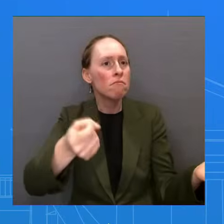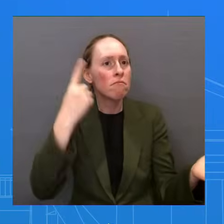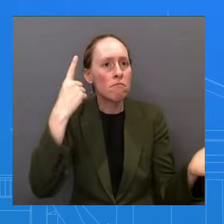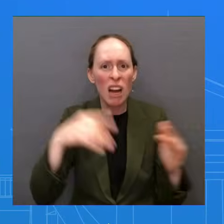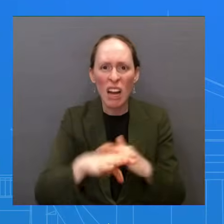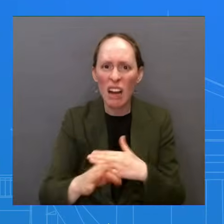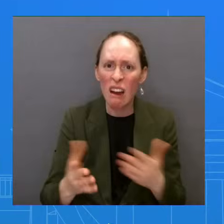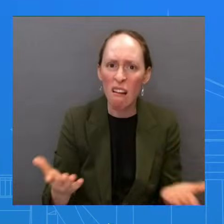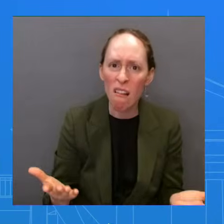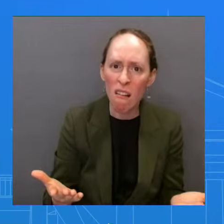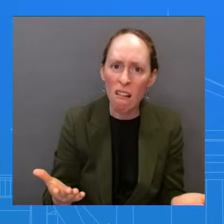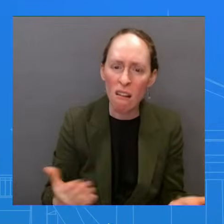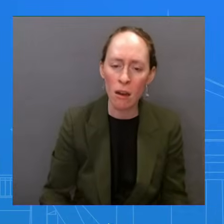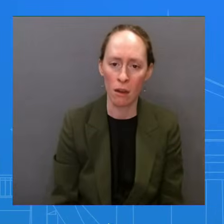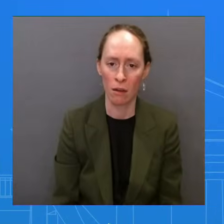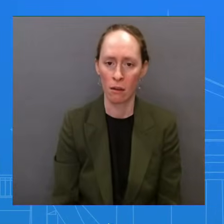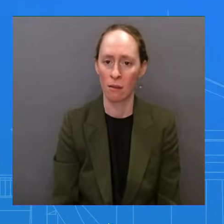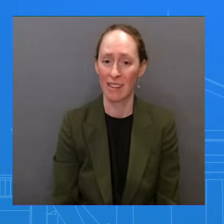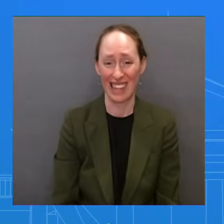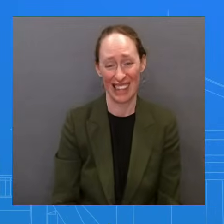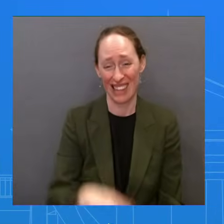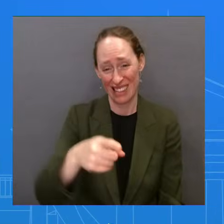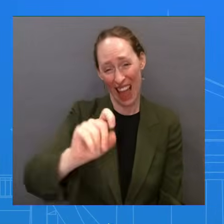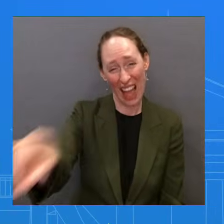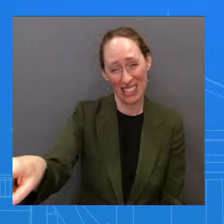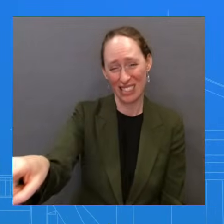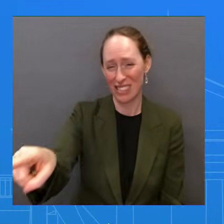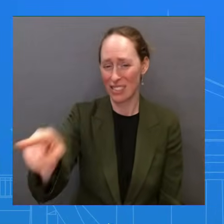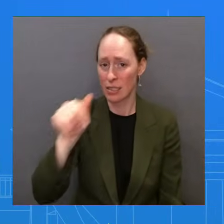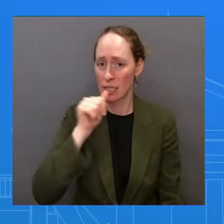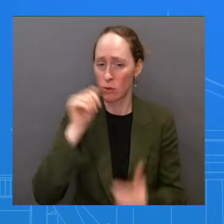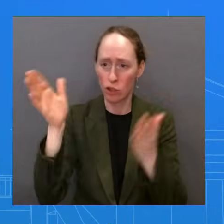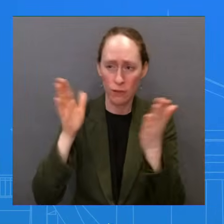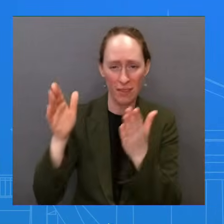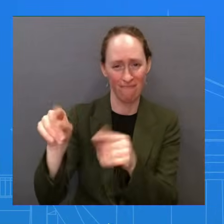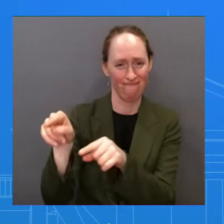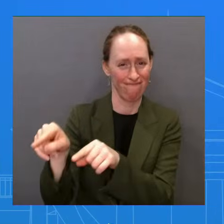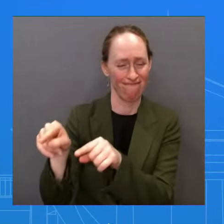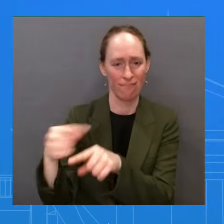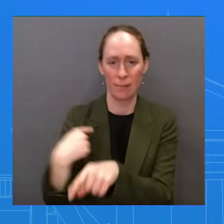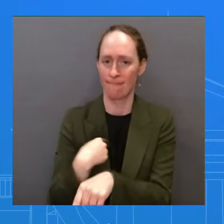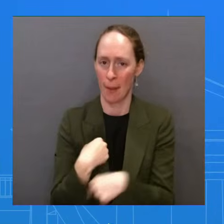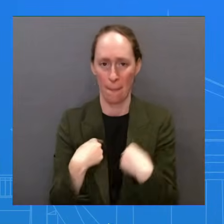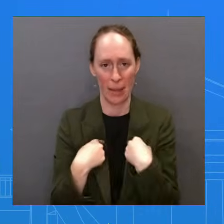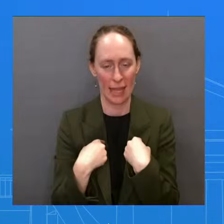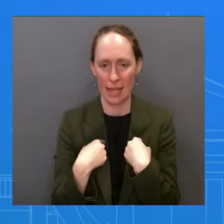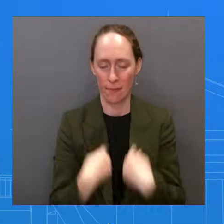On the troops announcement from DOD that is coming, or has come, or will come in 40 minutes.